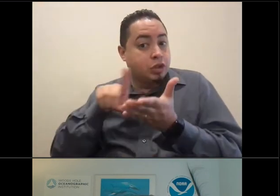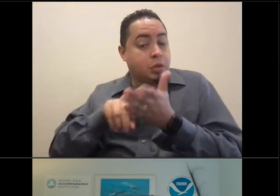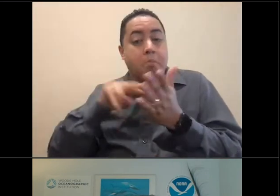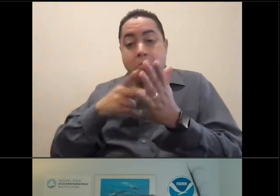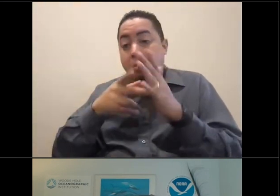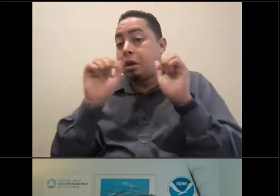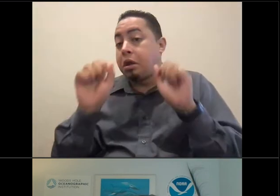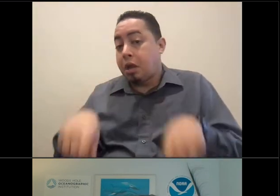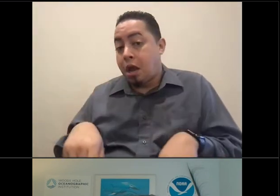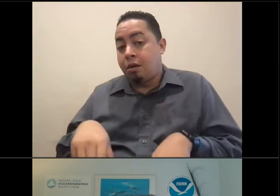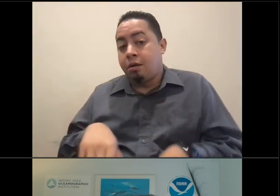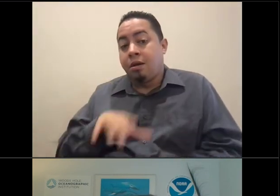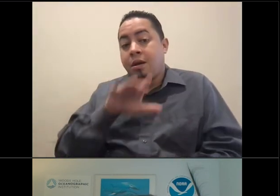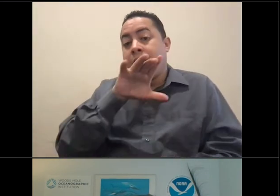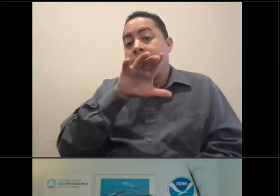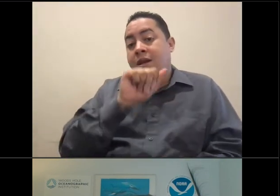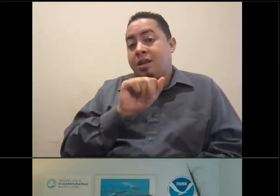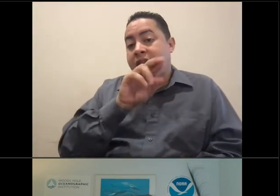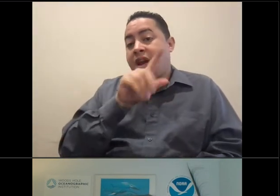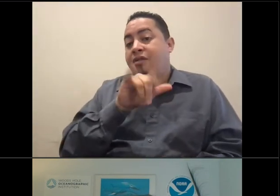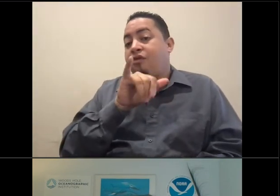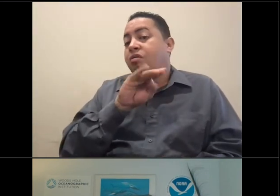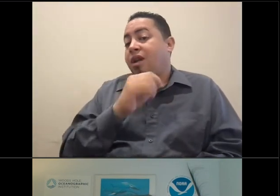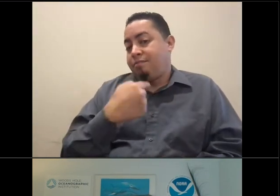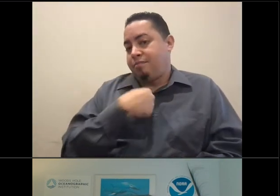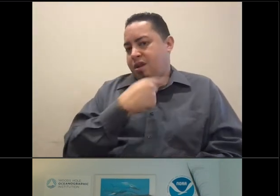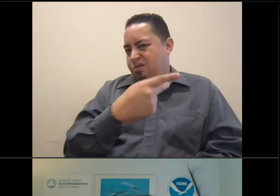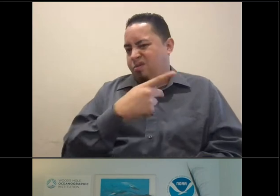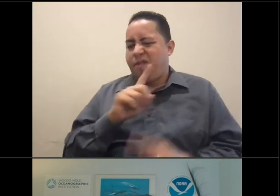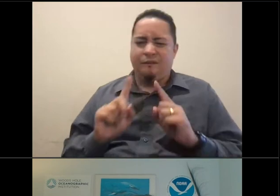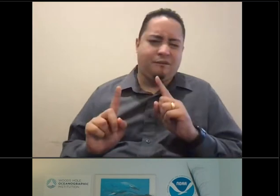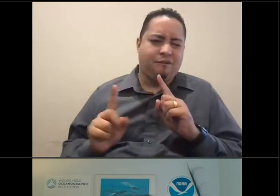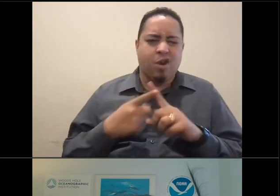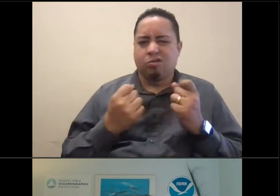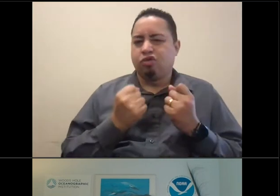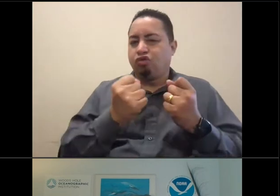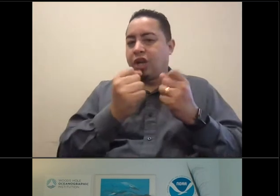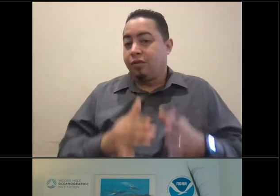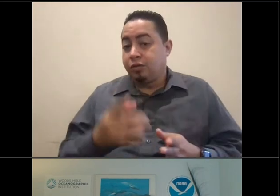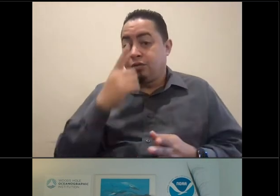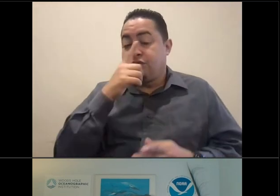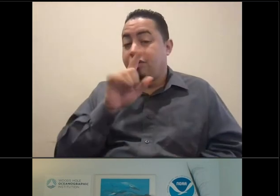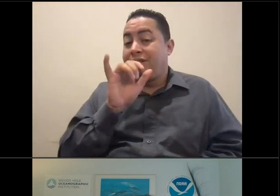Caroline and I were some of the first ROV pilots in our lab, because this was kind of a project